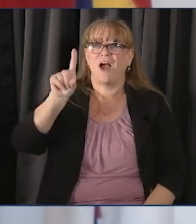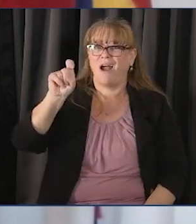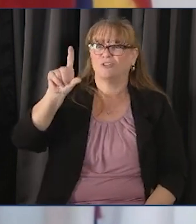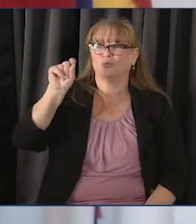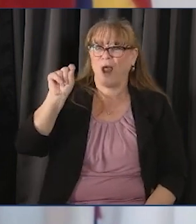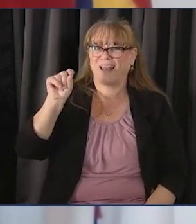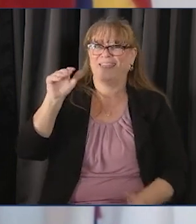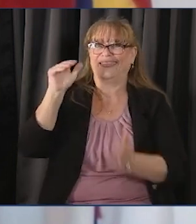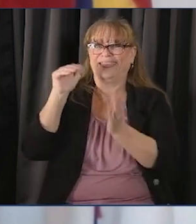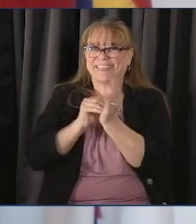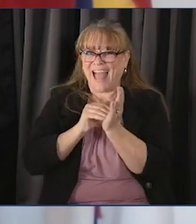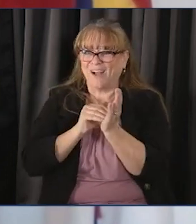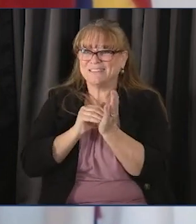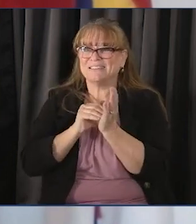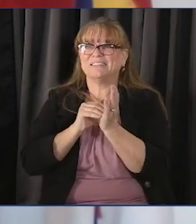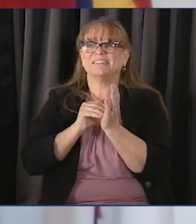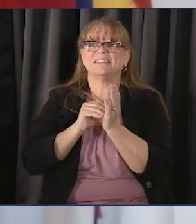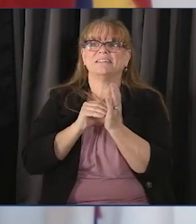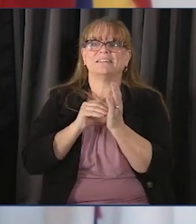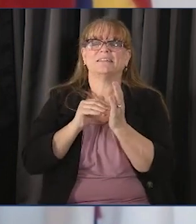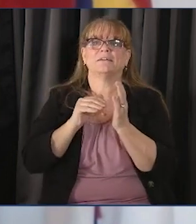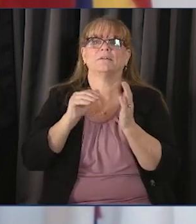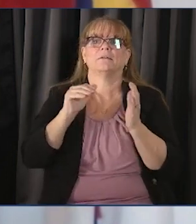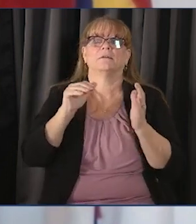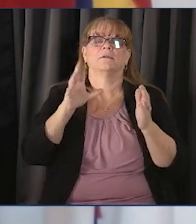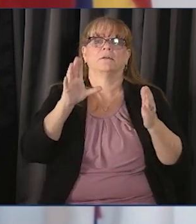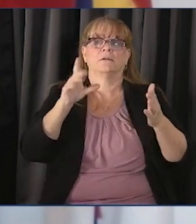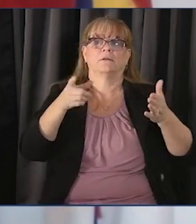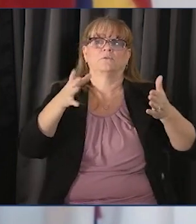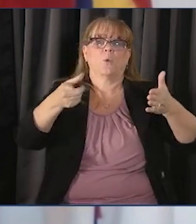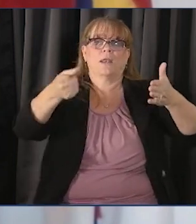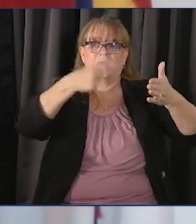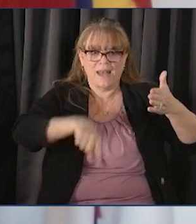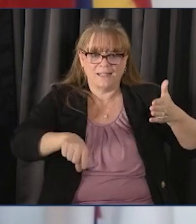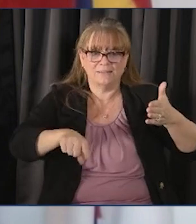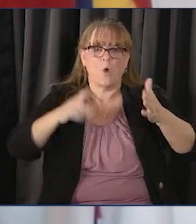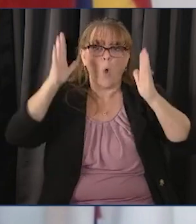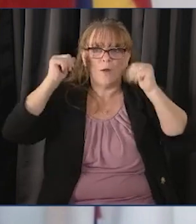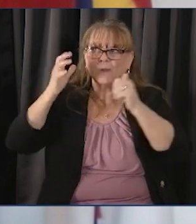from that one time bump and move into real-time inventory management stay safe colorado keep